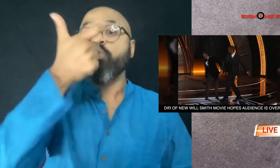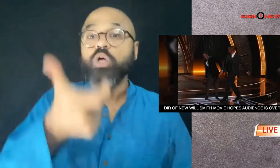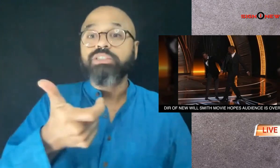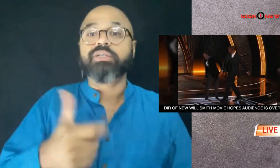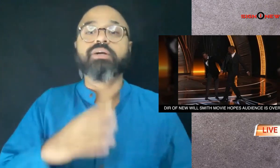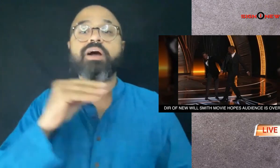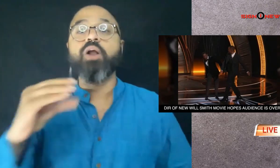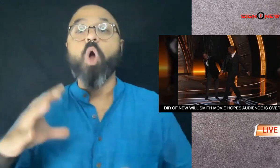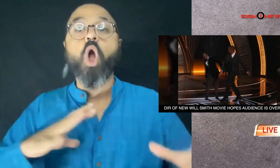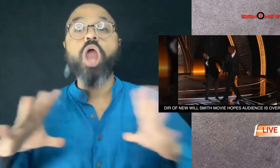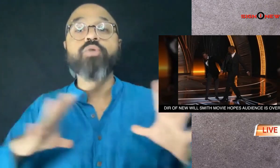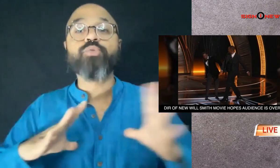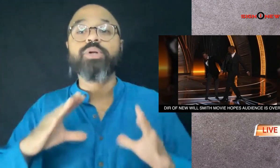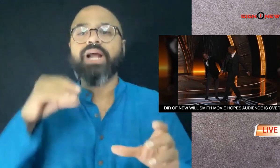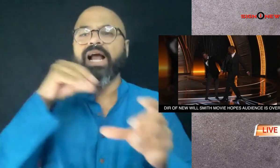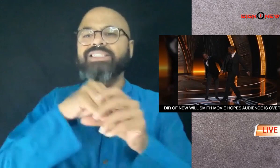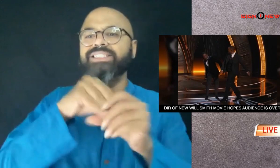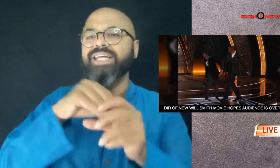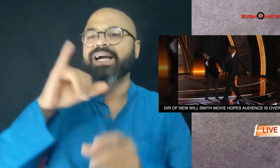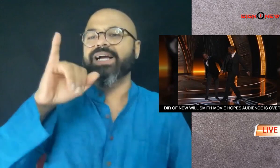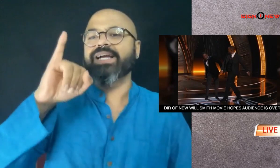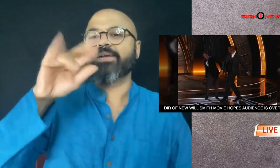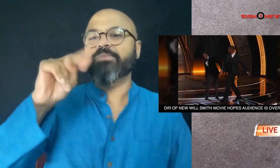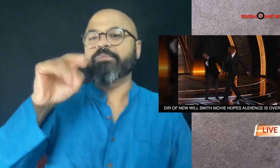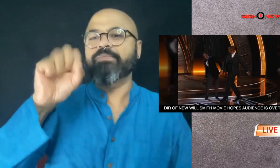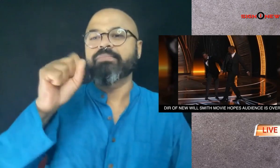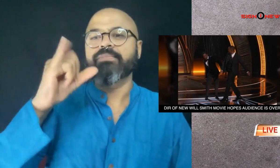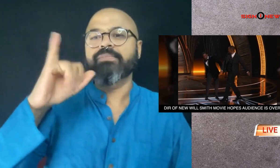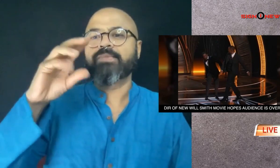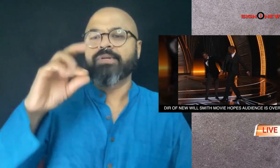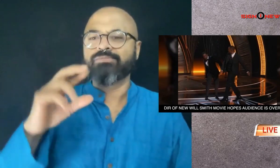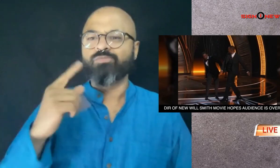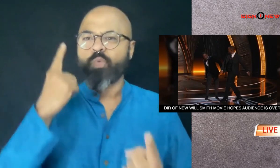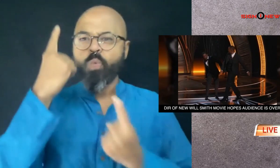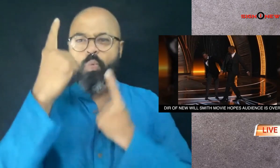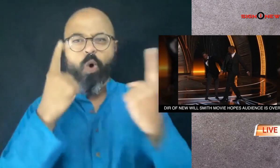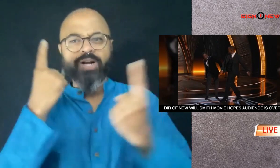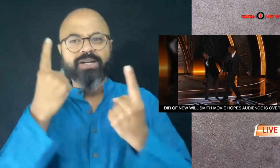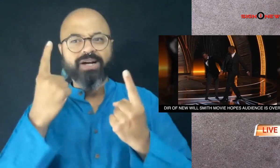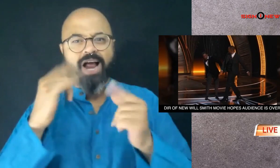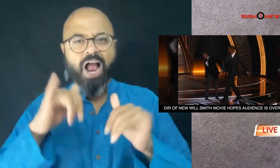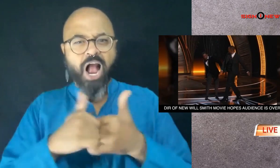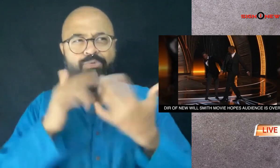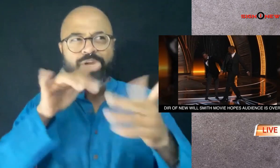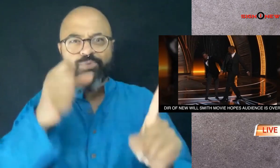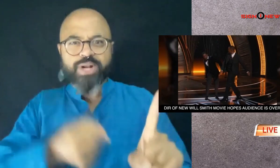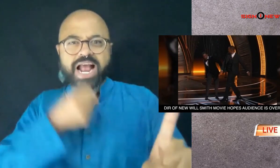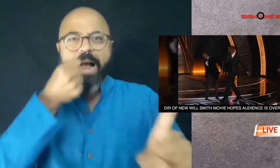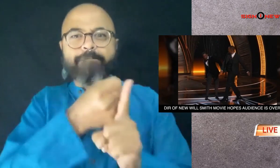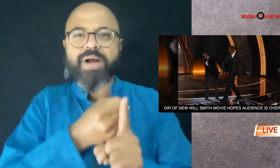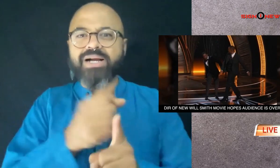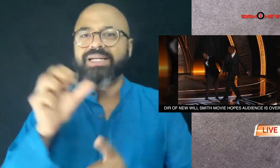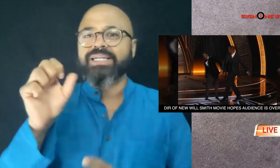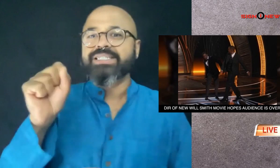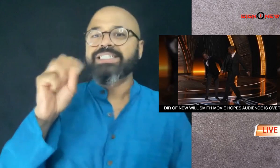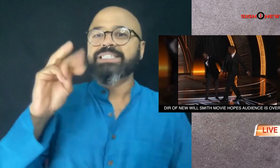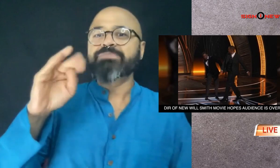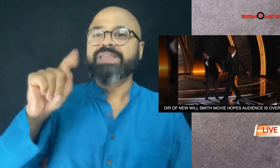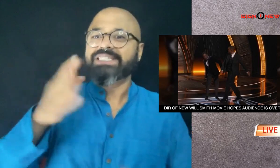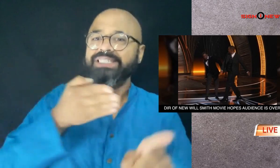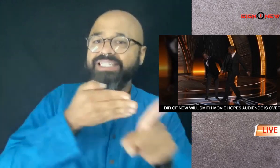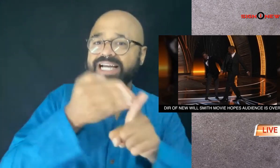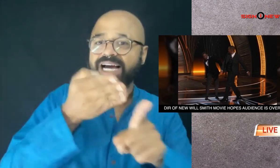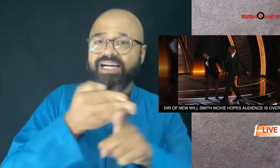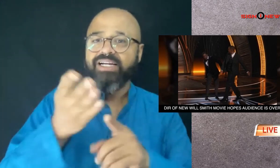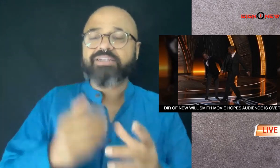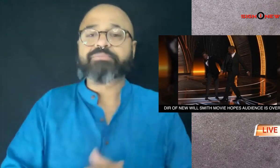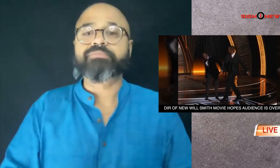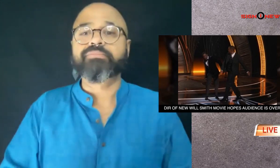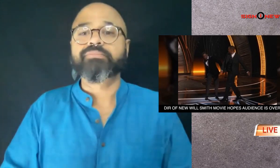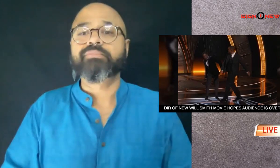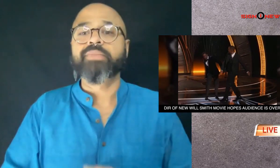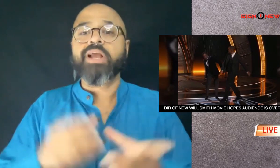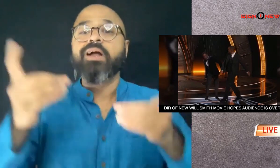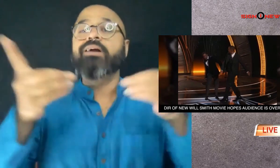and Hollywood insiders wondered how it would impact Smith's career